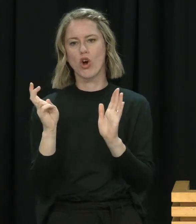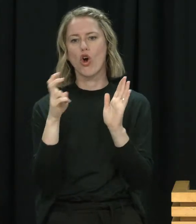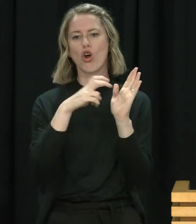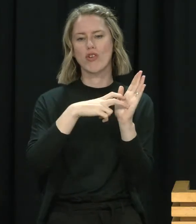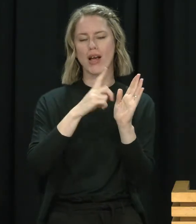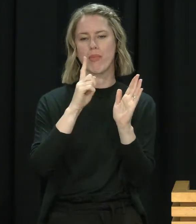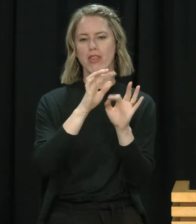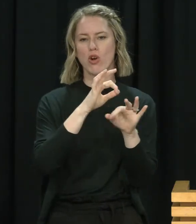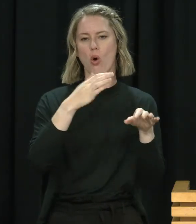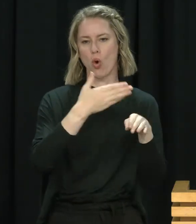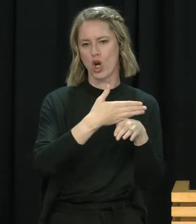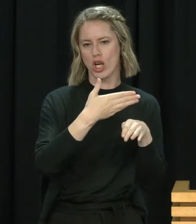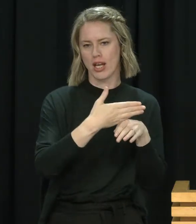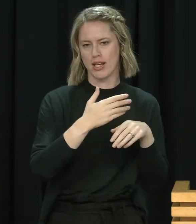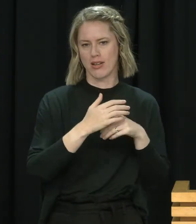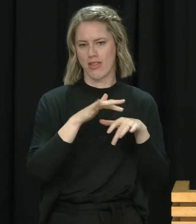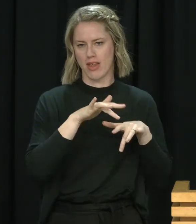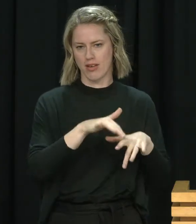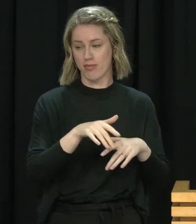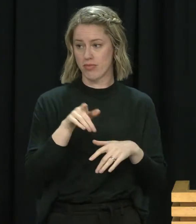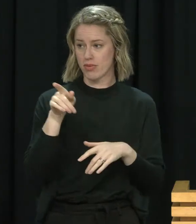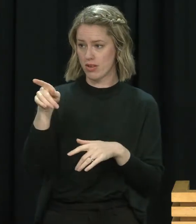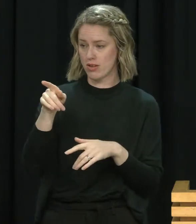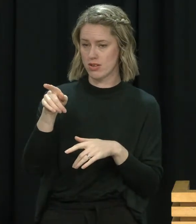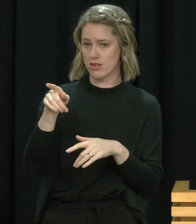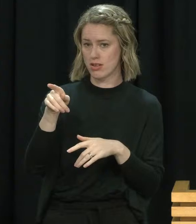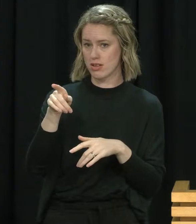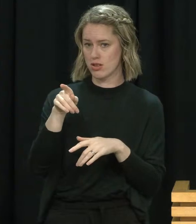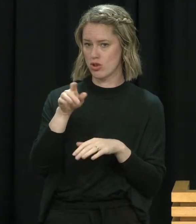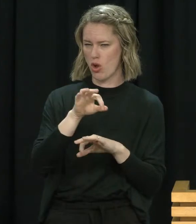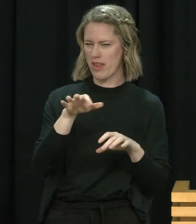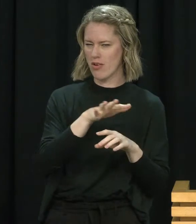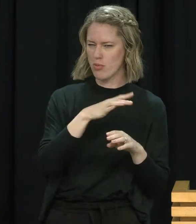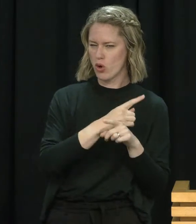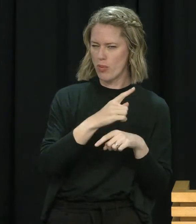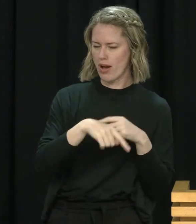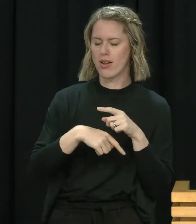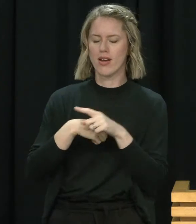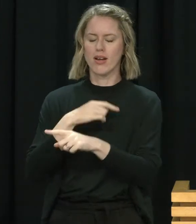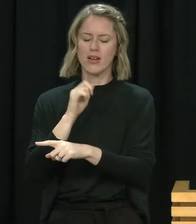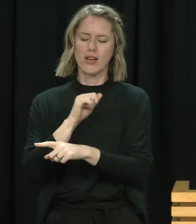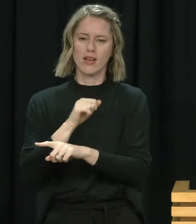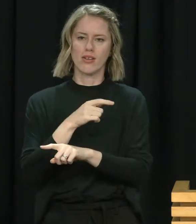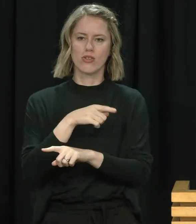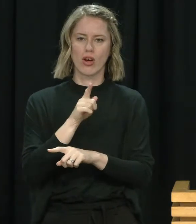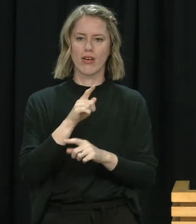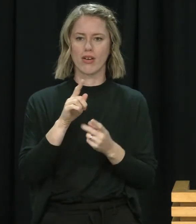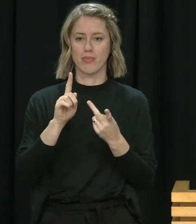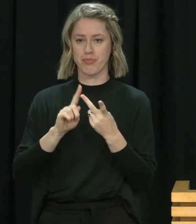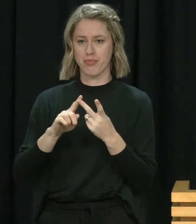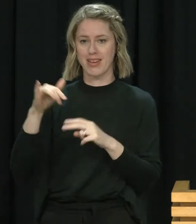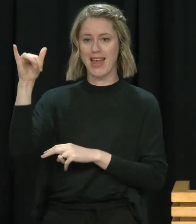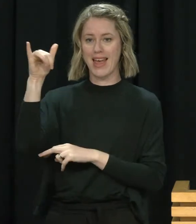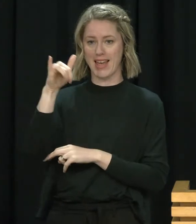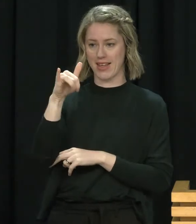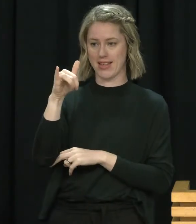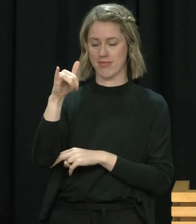there's still a few people who are on the books but not working. And that is not -